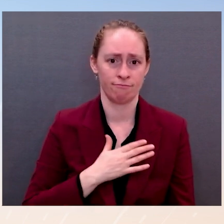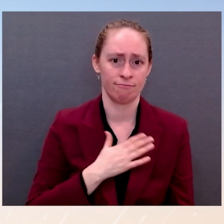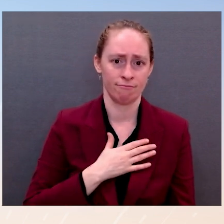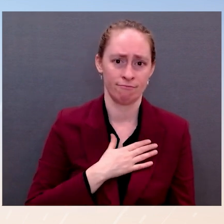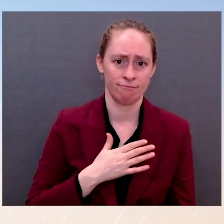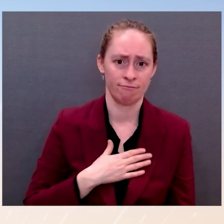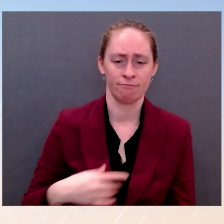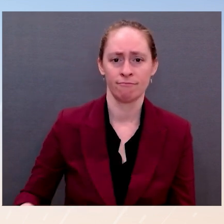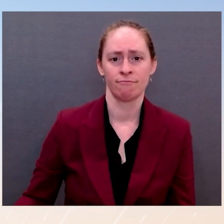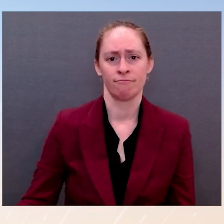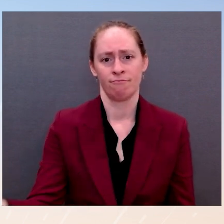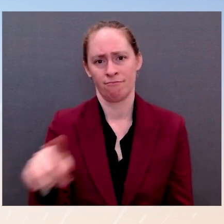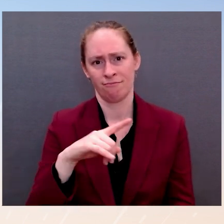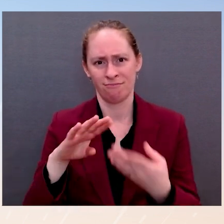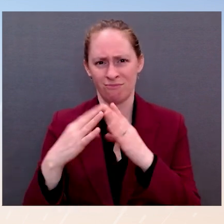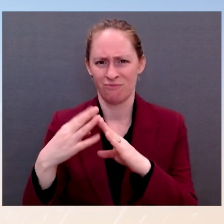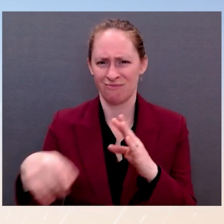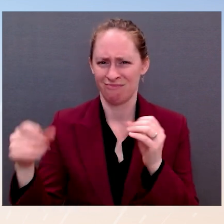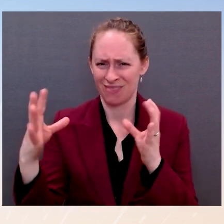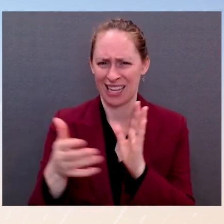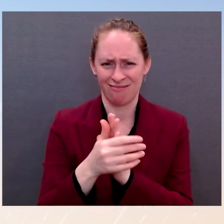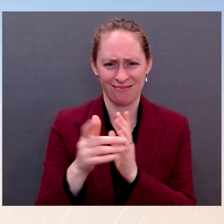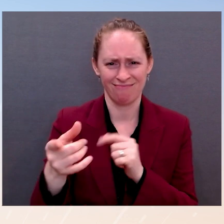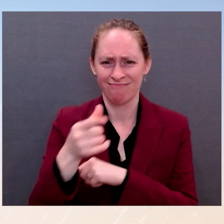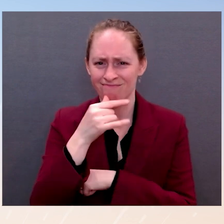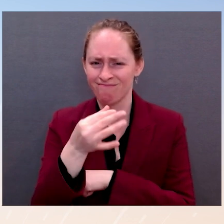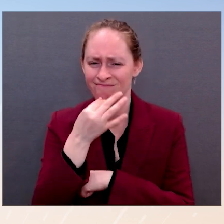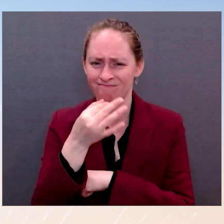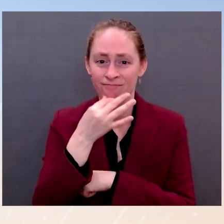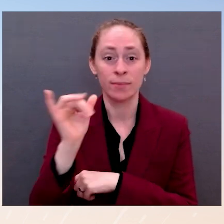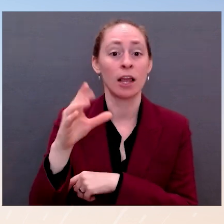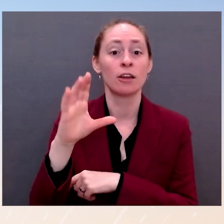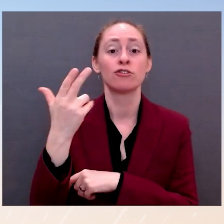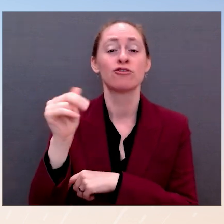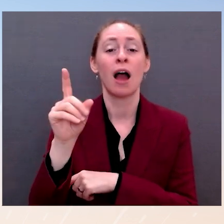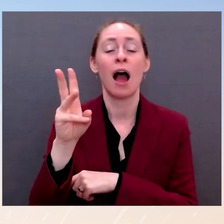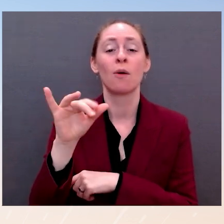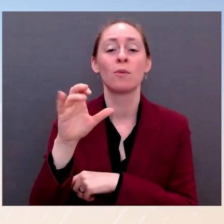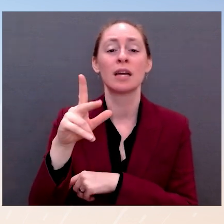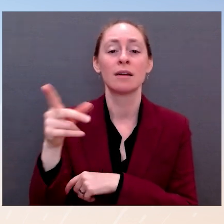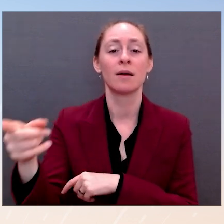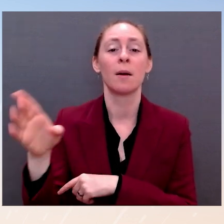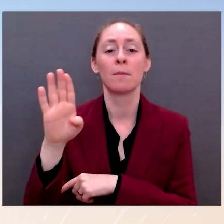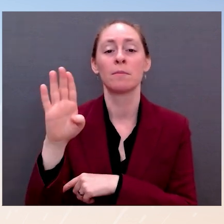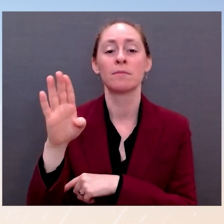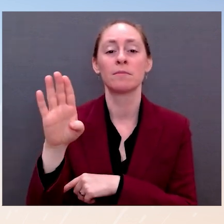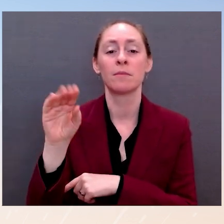Chadwick Boseman to colorectal cancer at a very young age and that brings up another really important point,